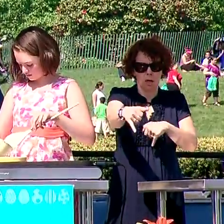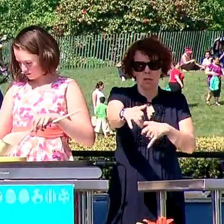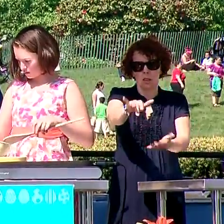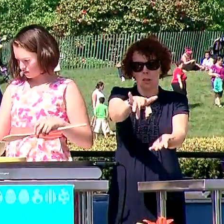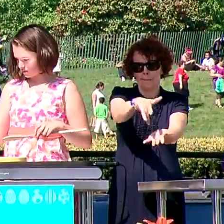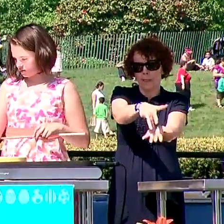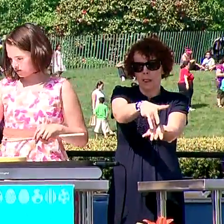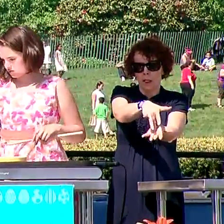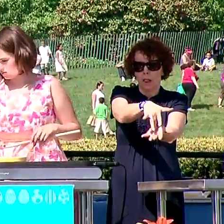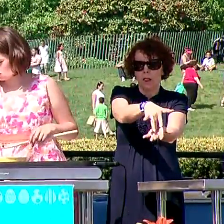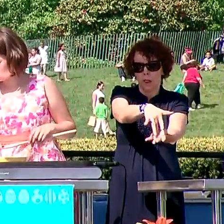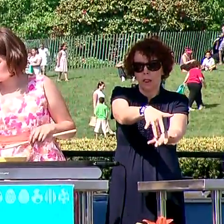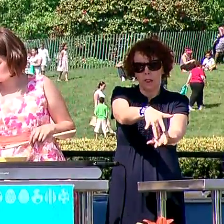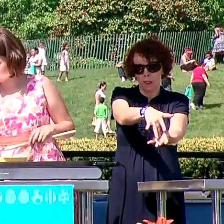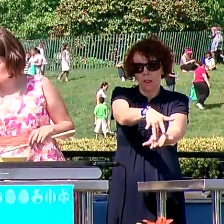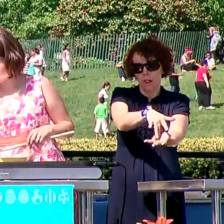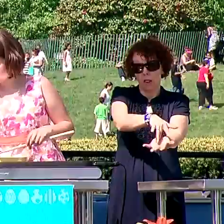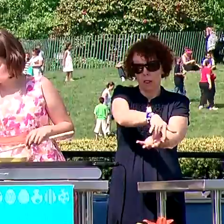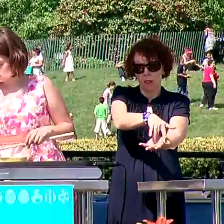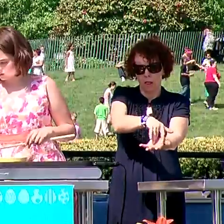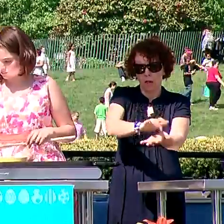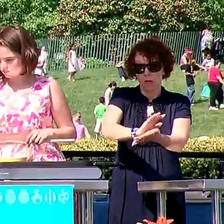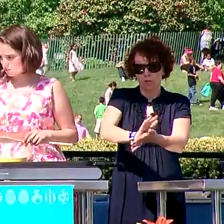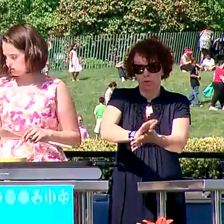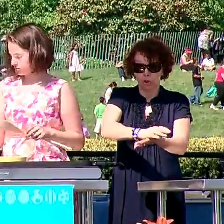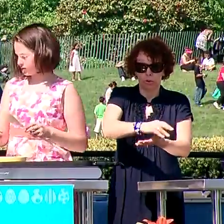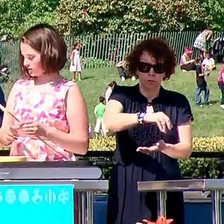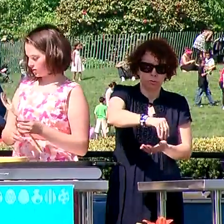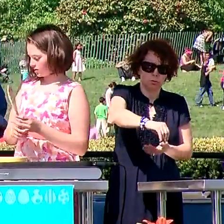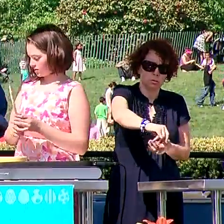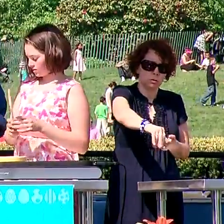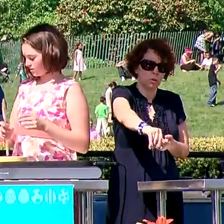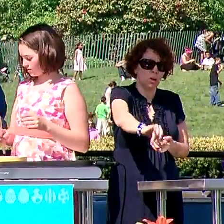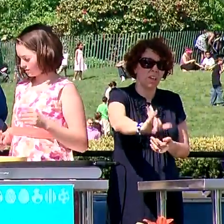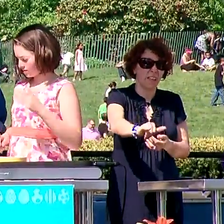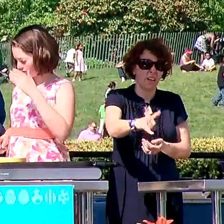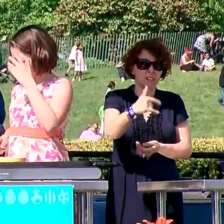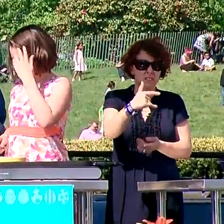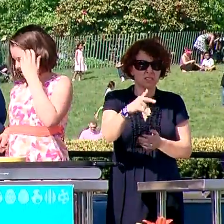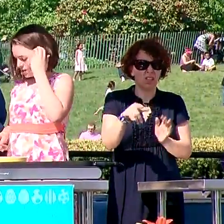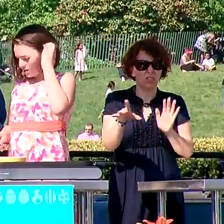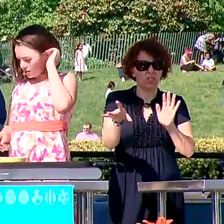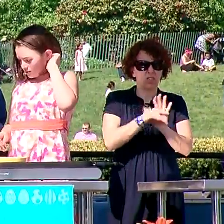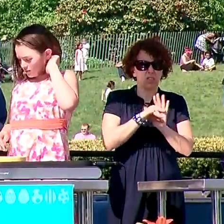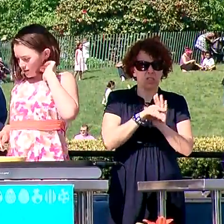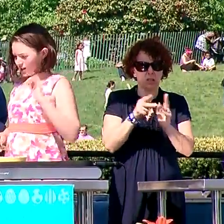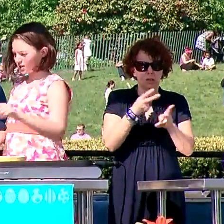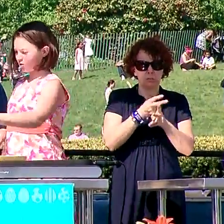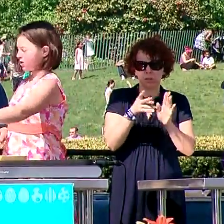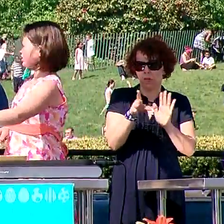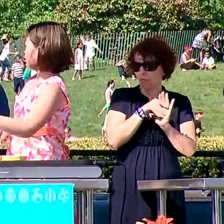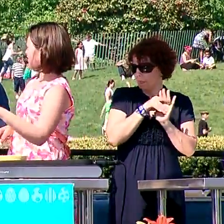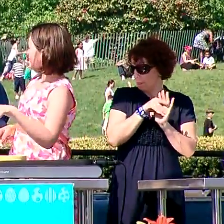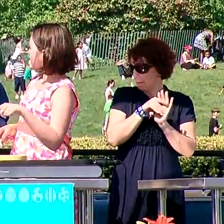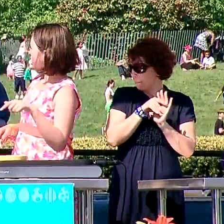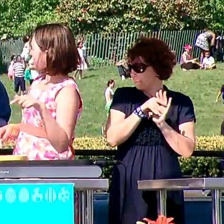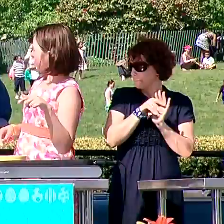put your cheese down. That's your glue. Child: Is this one done?